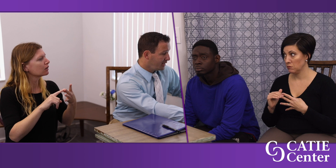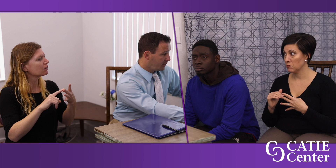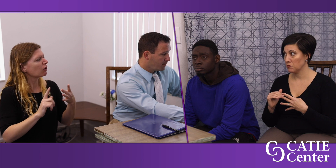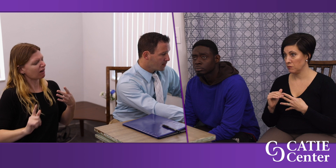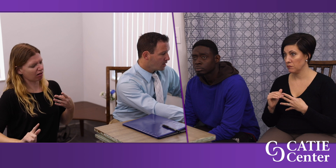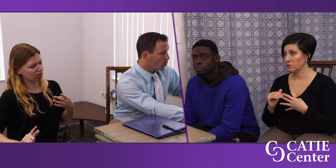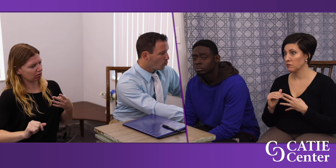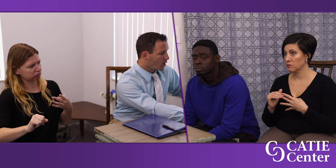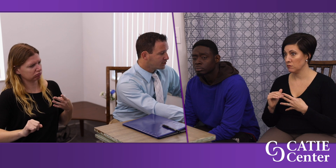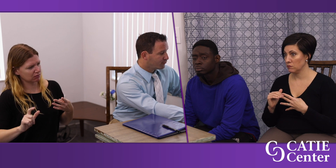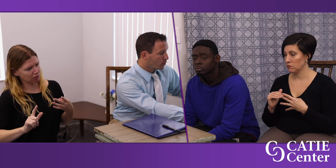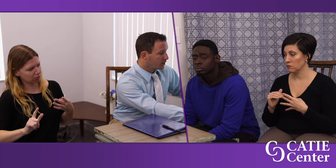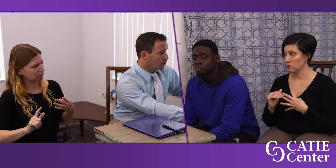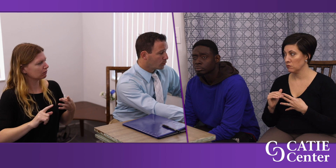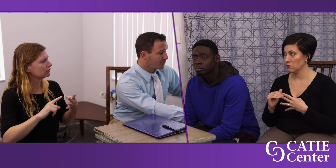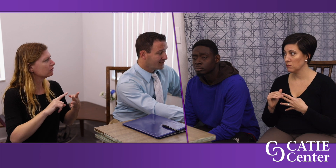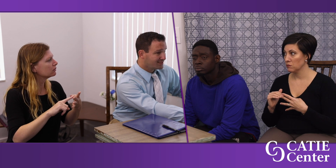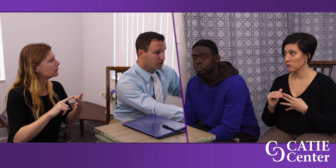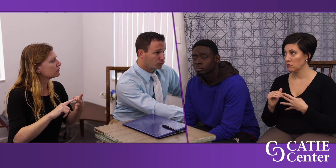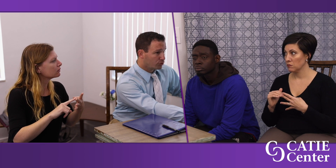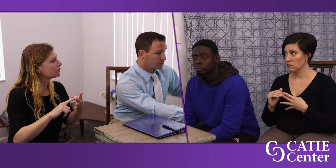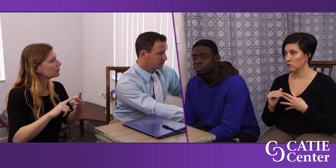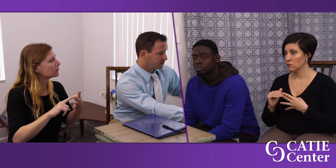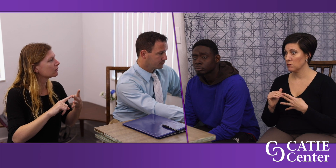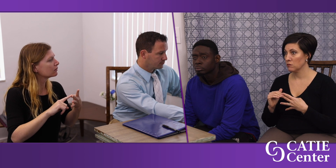B) watch for a lower place in the road